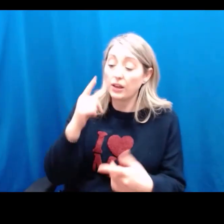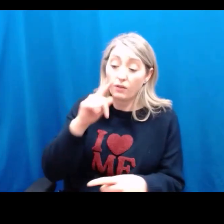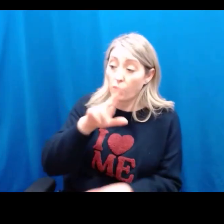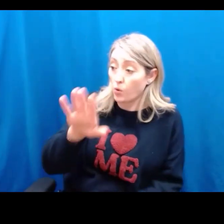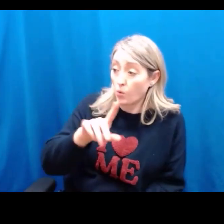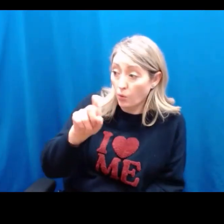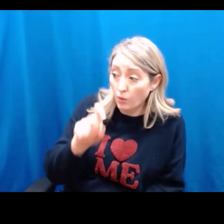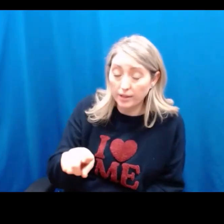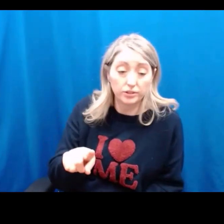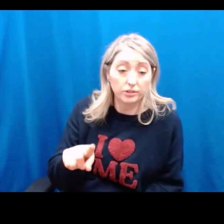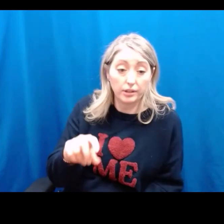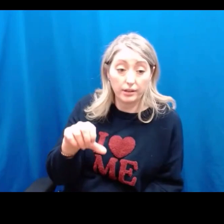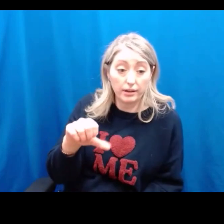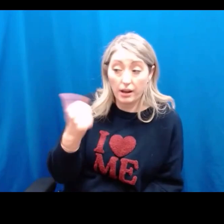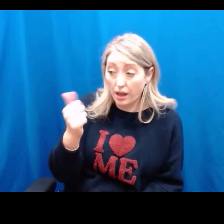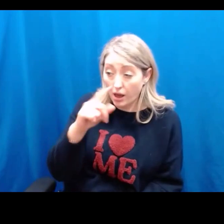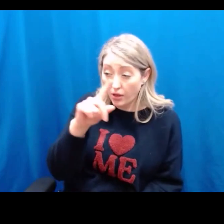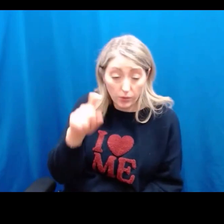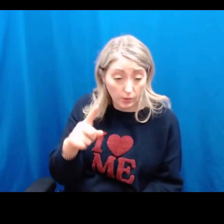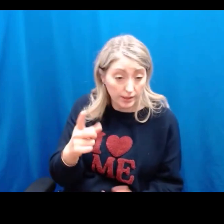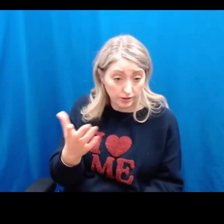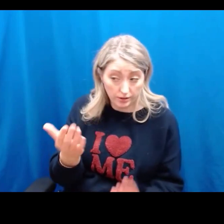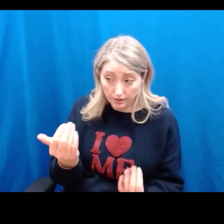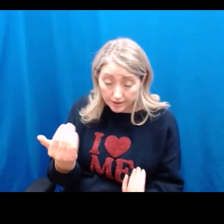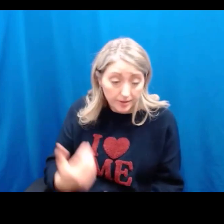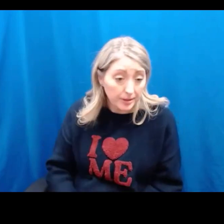else has anything else they would like to ask, you're welcome to